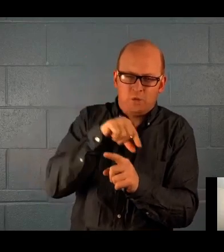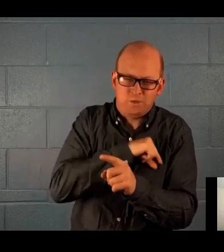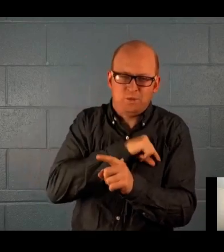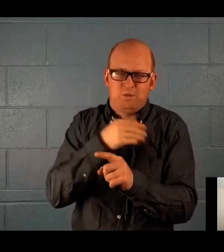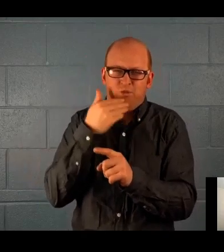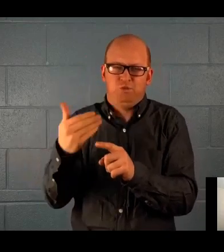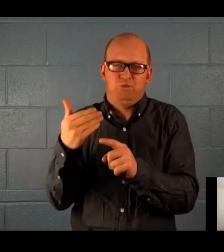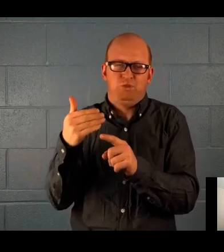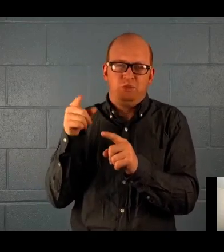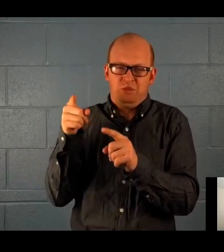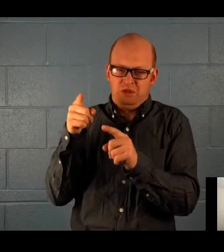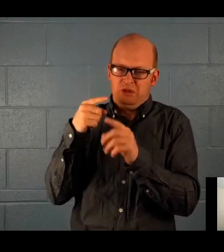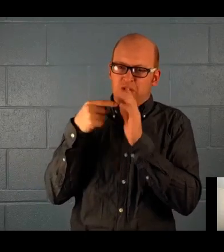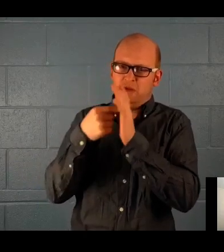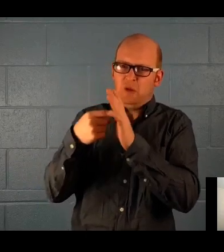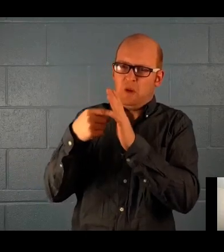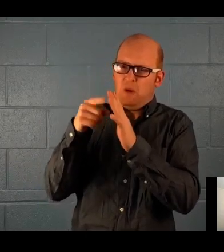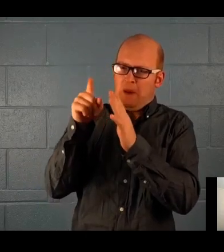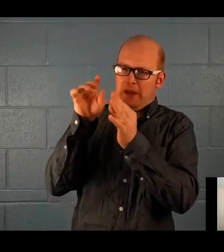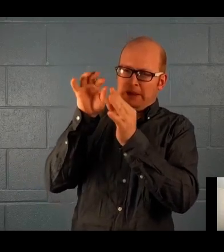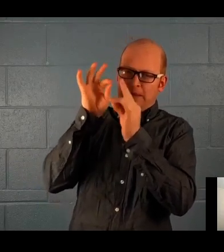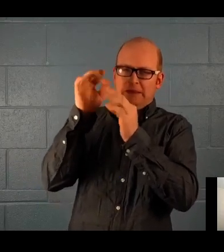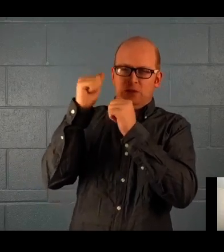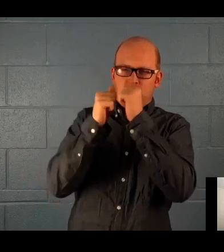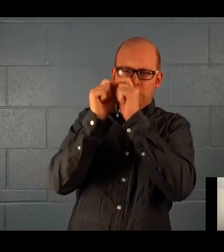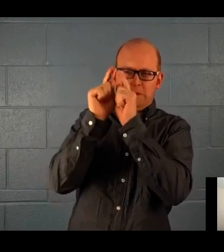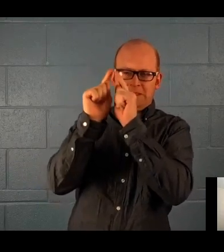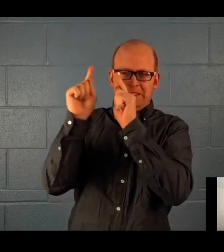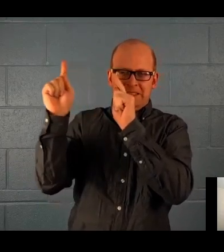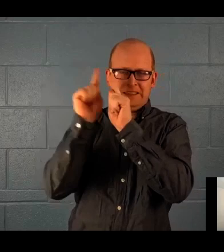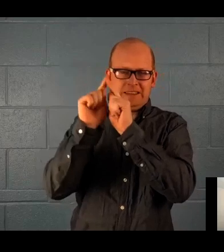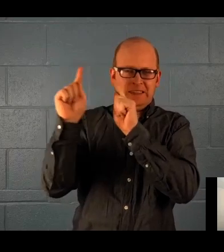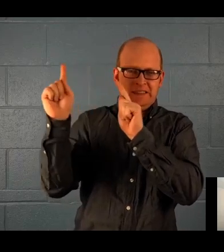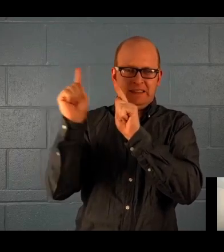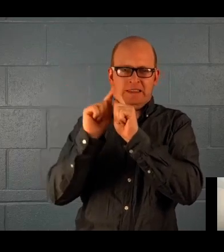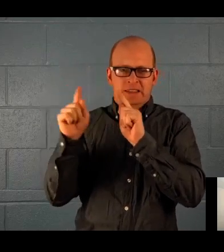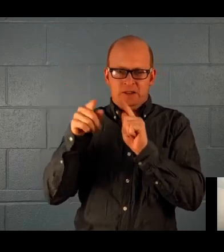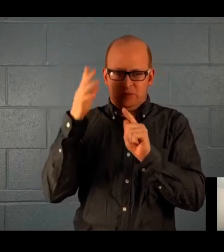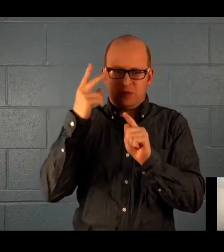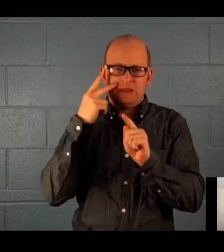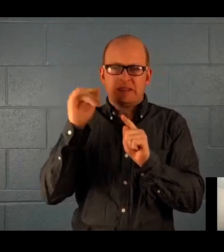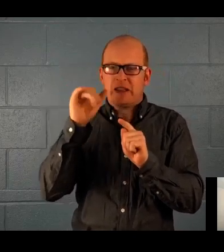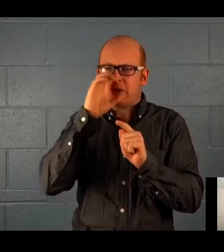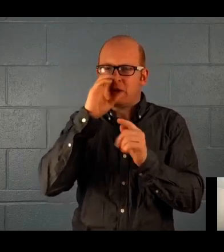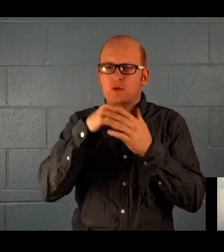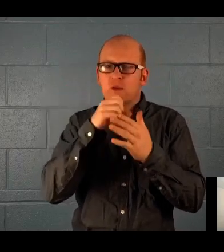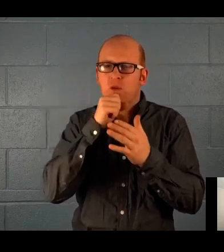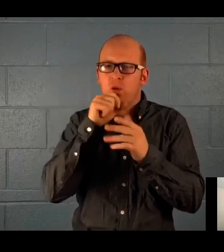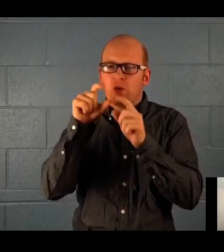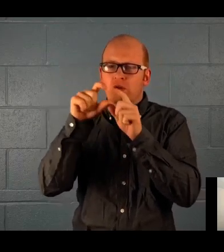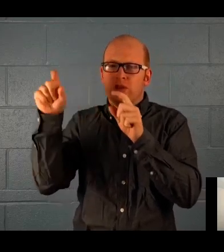And then within the EM itself, the structure that forms a collar around the base of the inner segment,